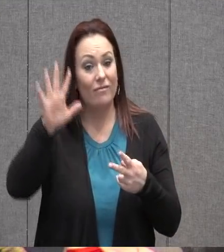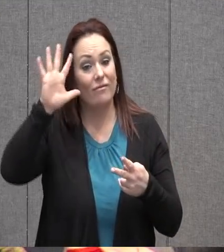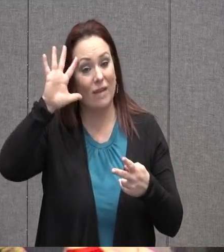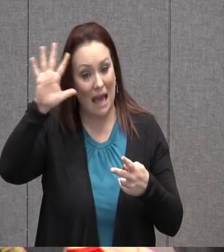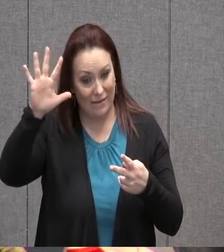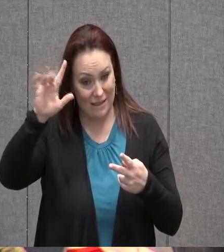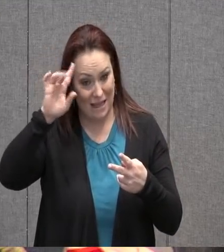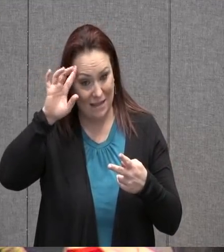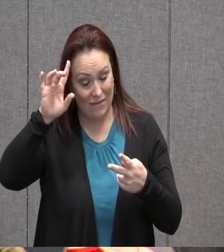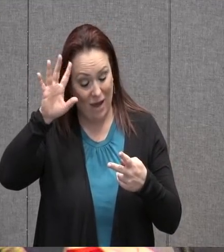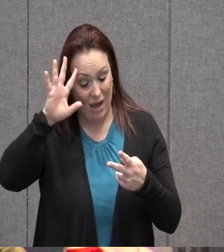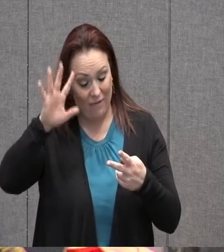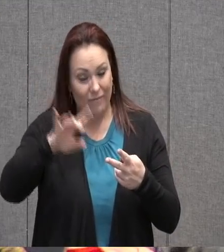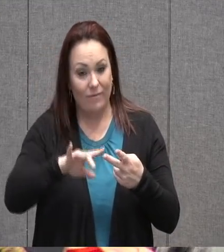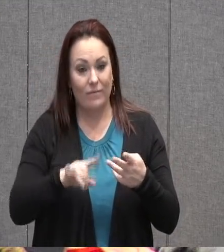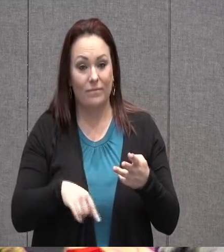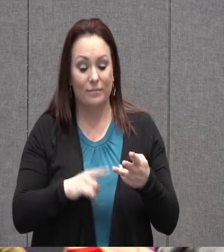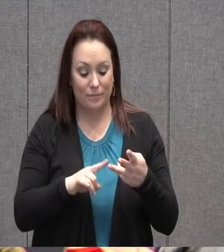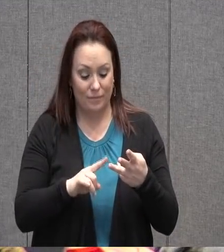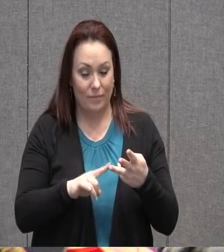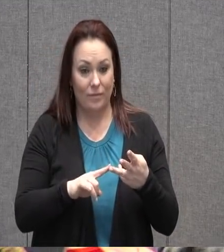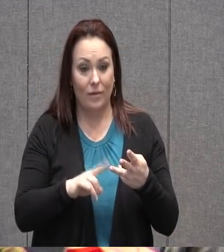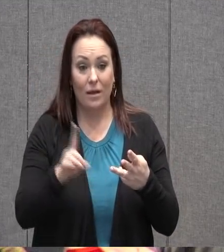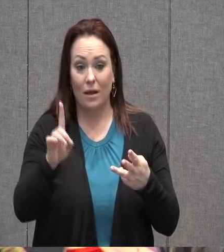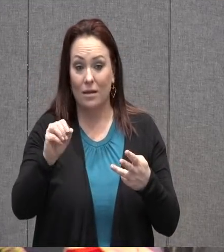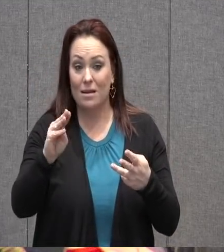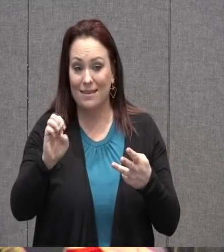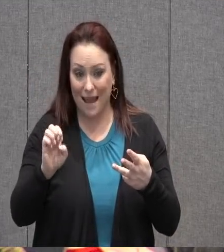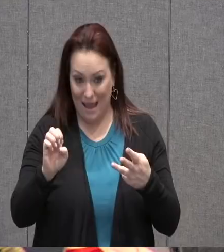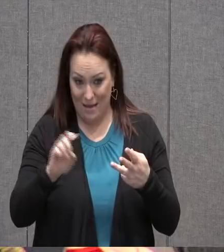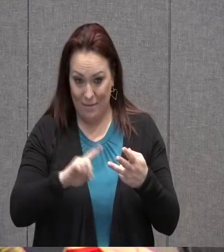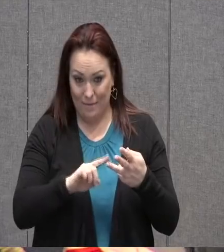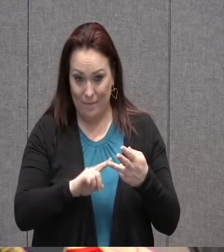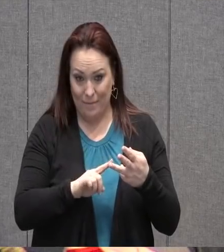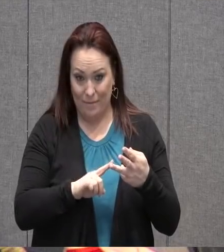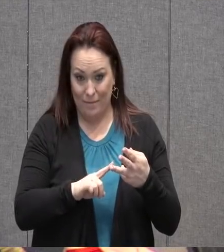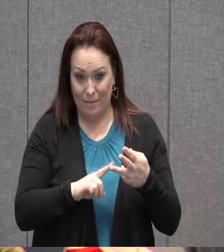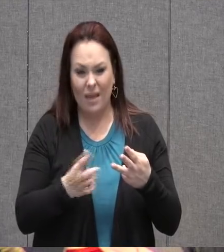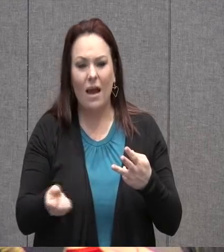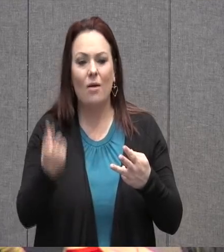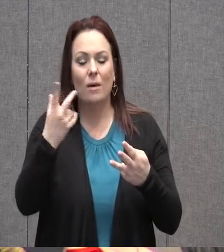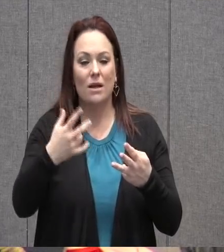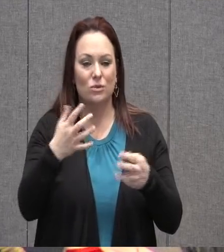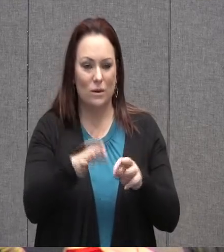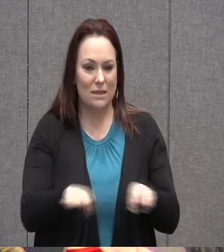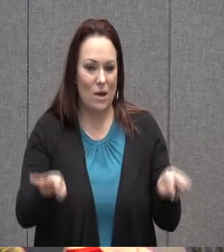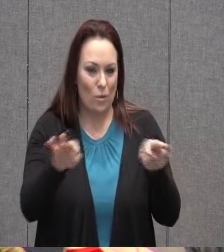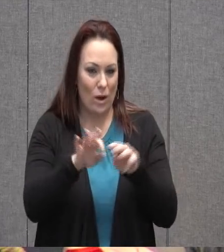Five. I have a dime, how much was the dime worth?